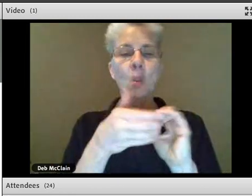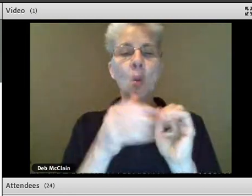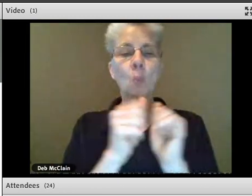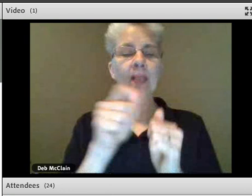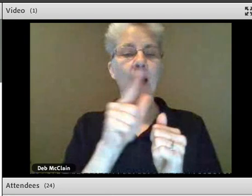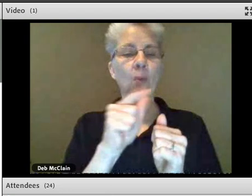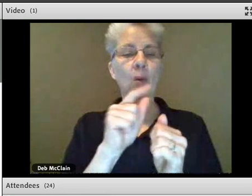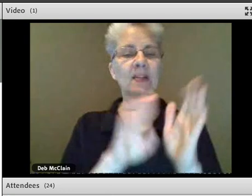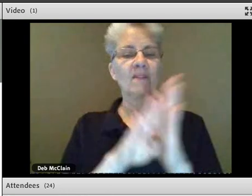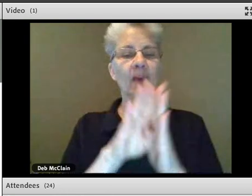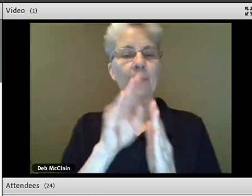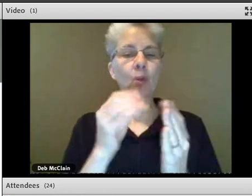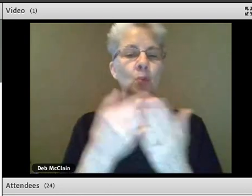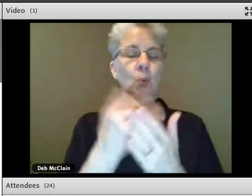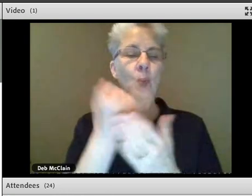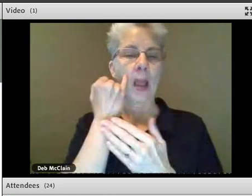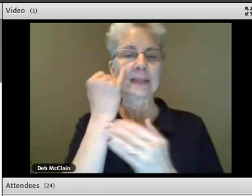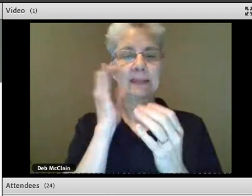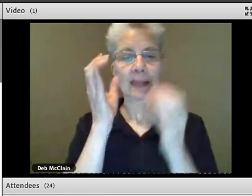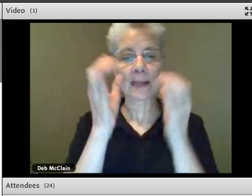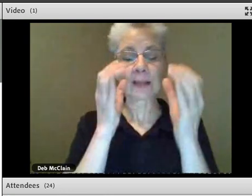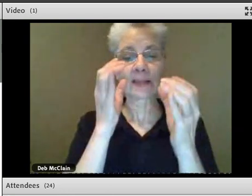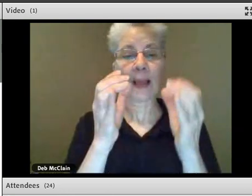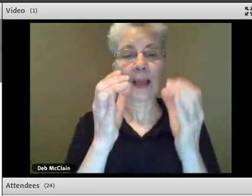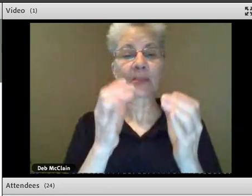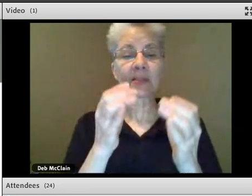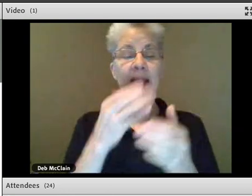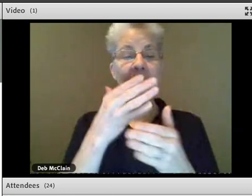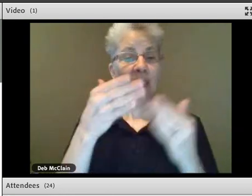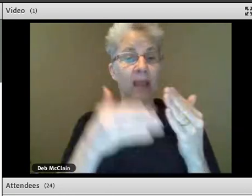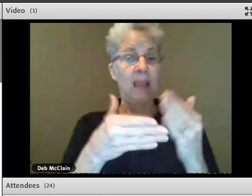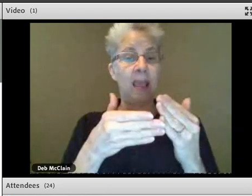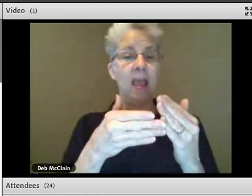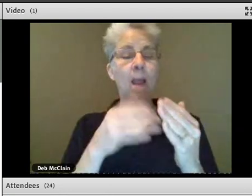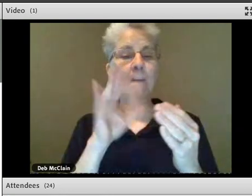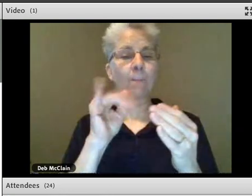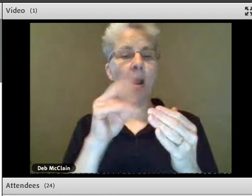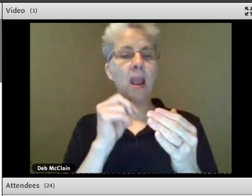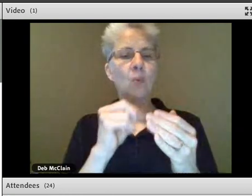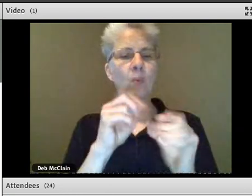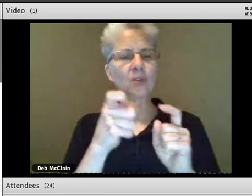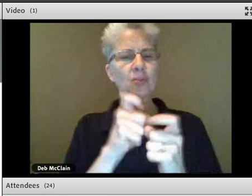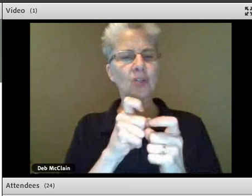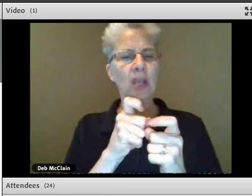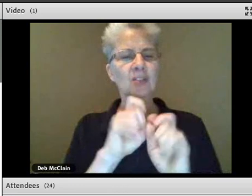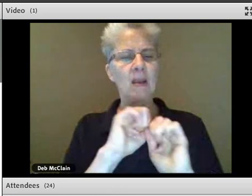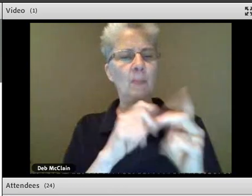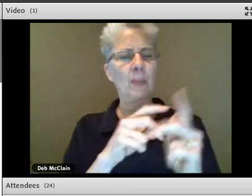in developing new ideas and concepts. In the end, Brian wants to change the way people see libraries.